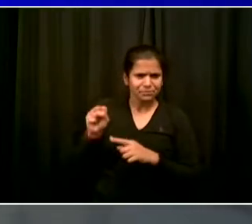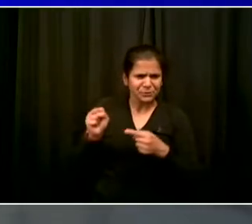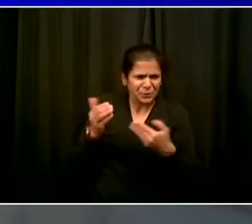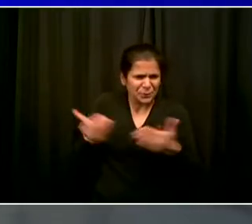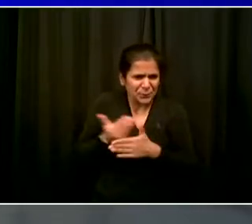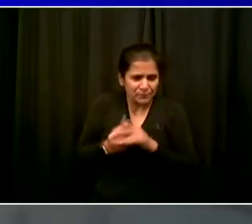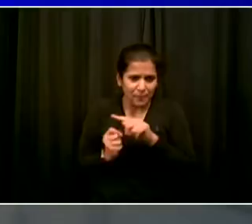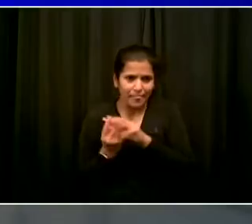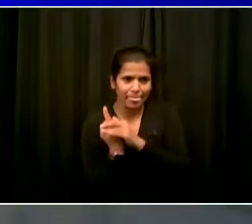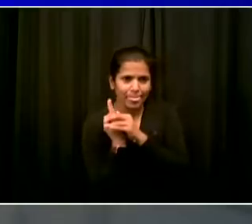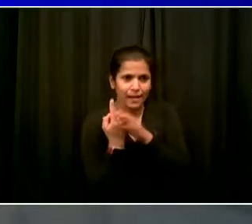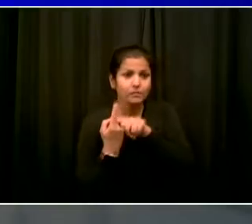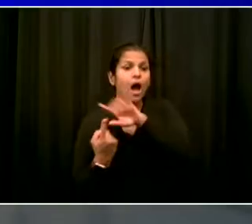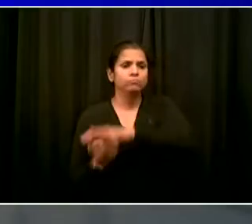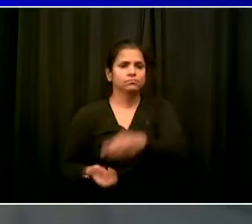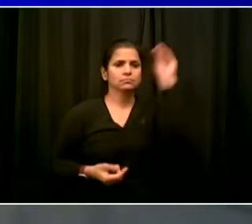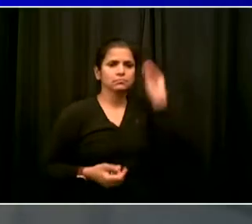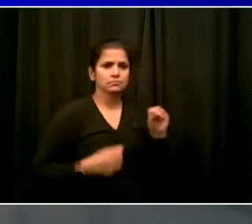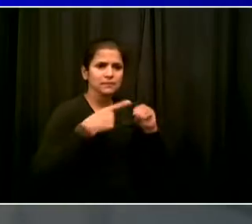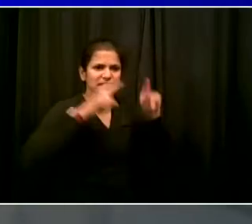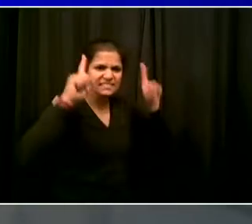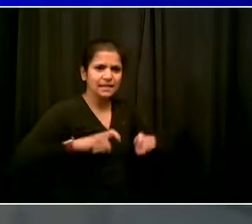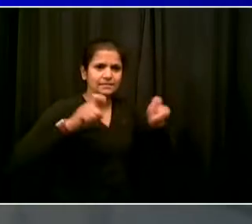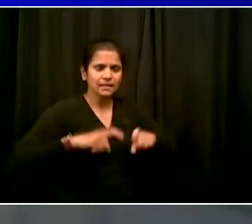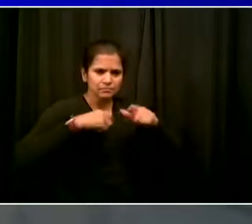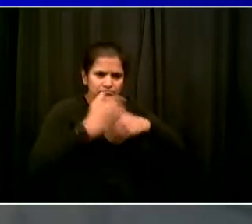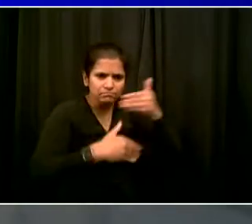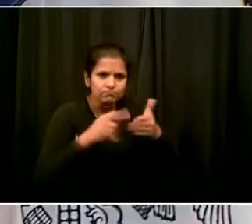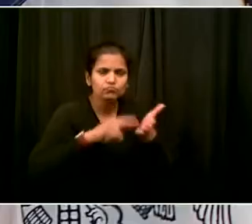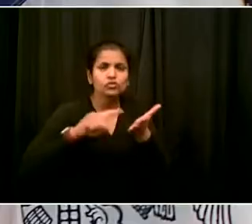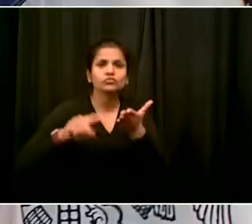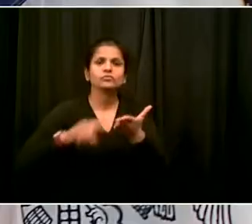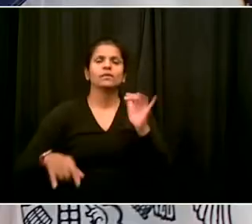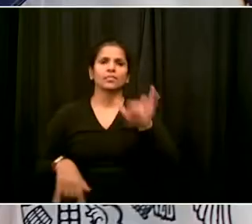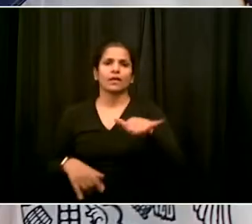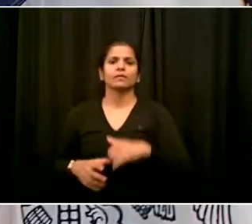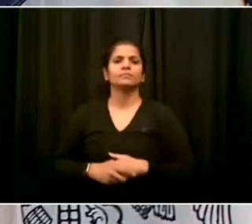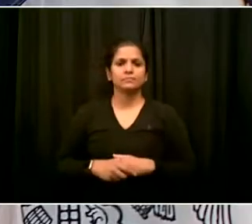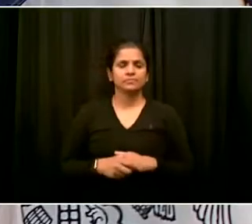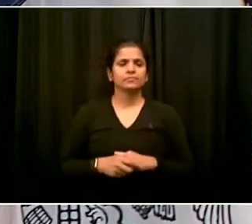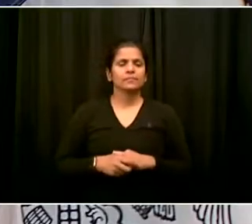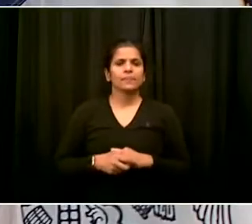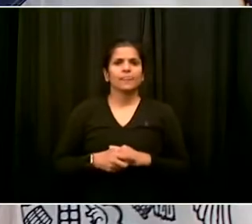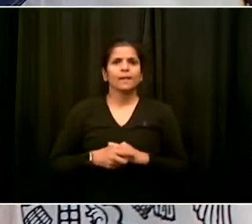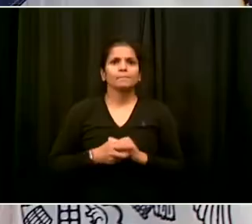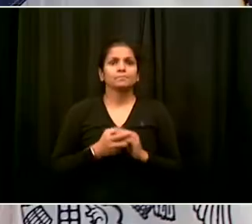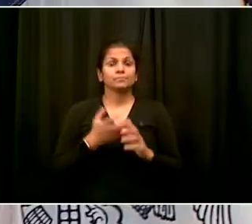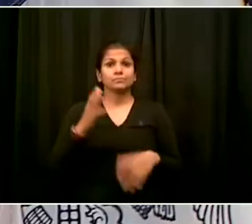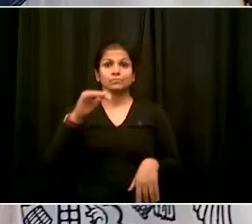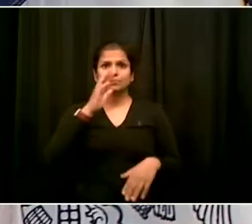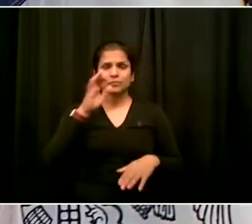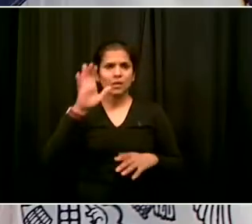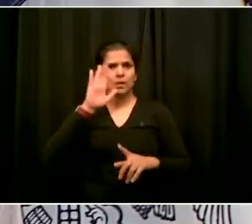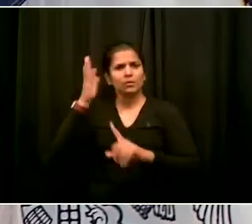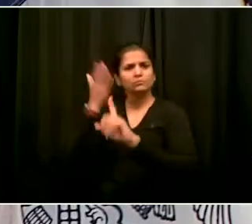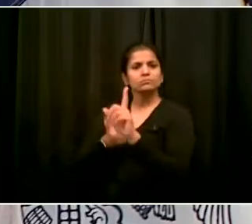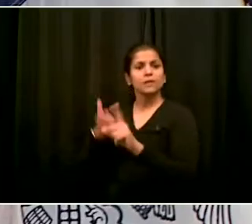FOR DADRESSING THIS KIND OF CRISIS AND DOIOING IT IN A SYSTEMATICCA WY. THAT CAN BE CREATED RIGHT HERE IN NEW YORK CITY.